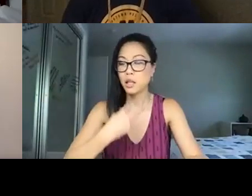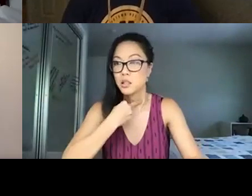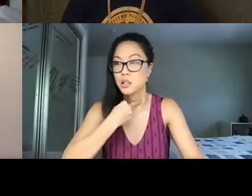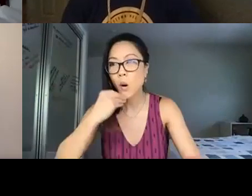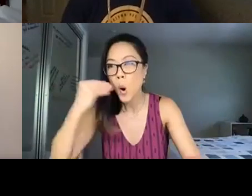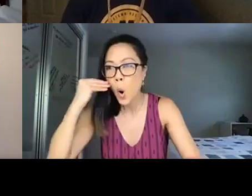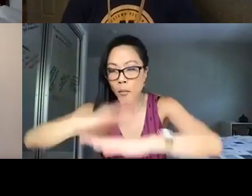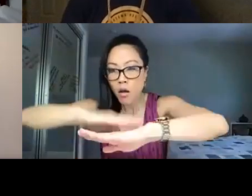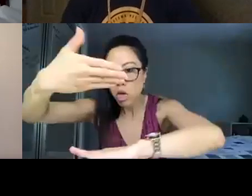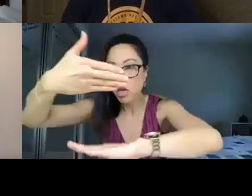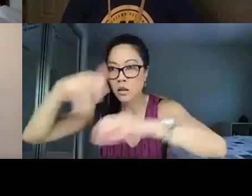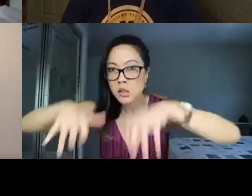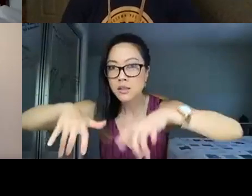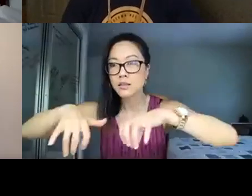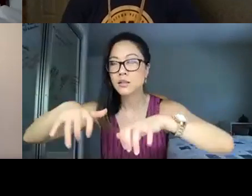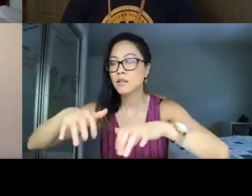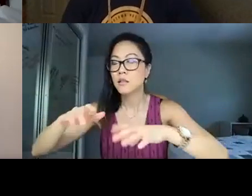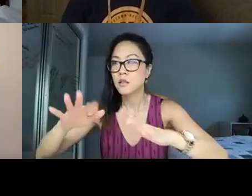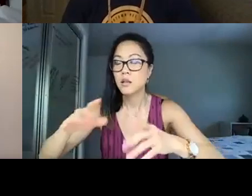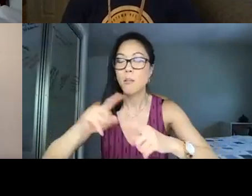injustice that's happening so I think the dystopia word